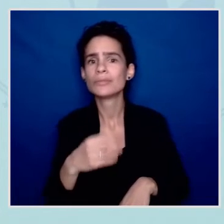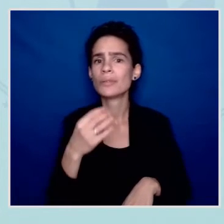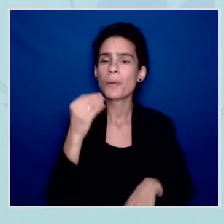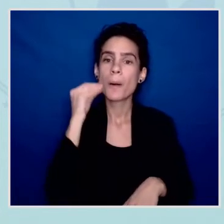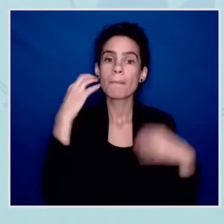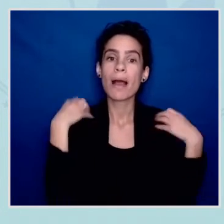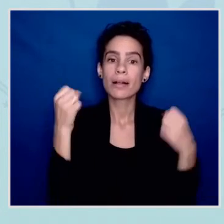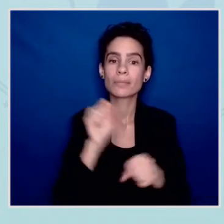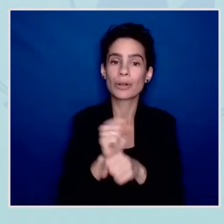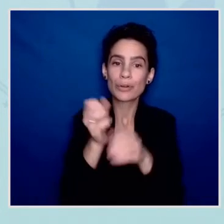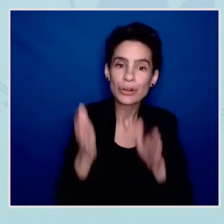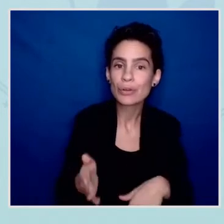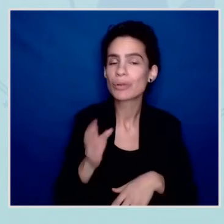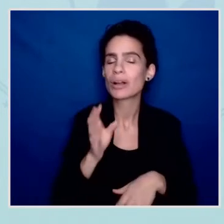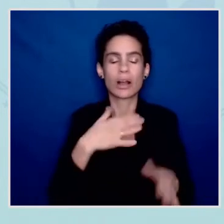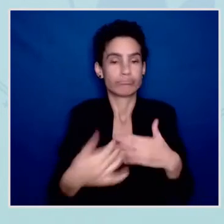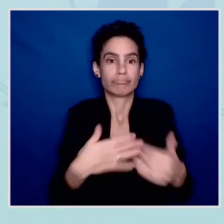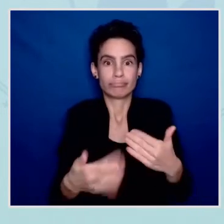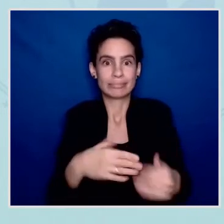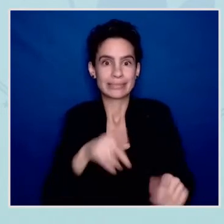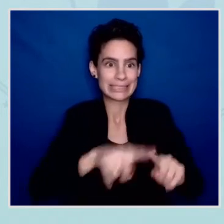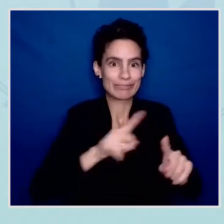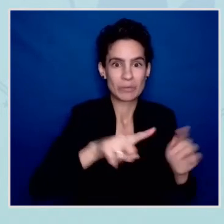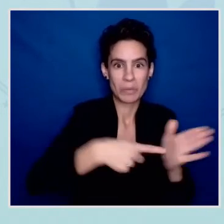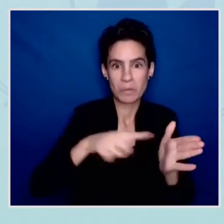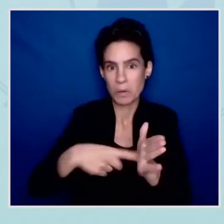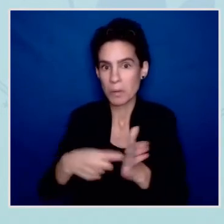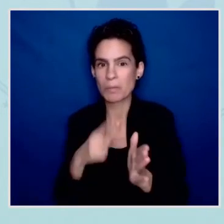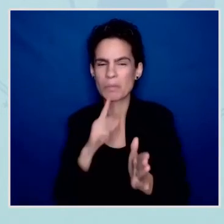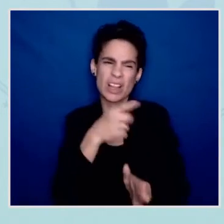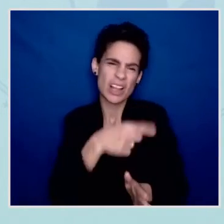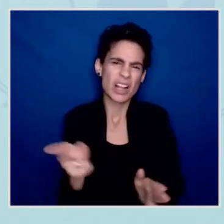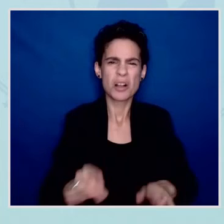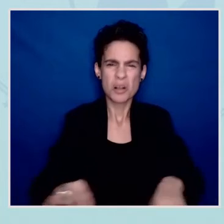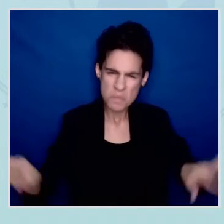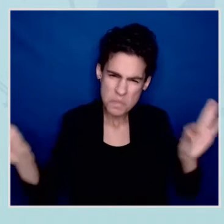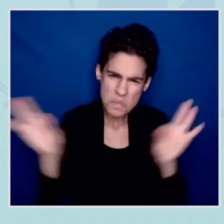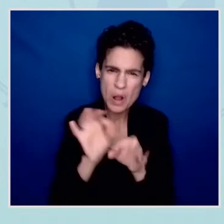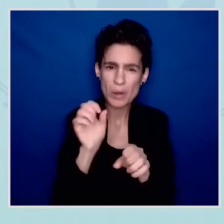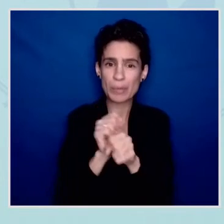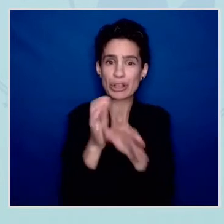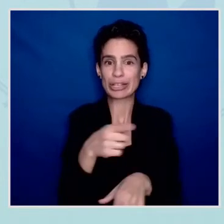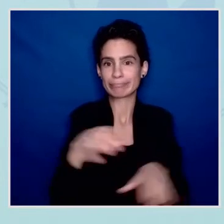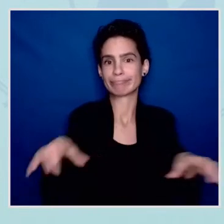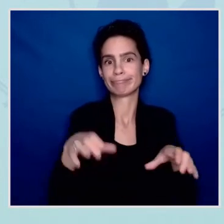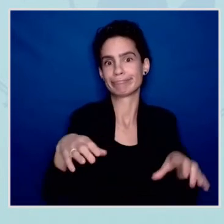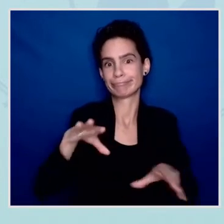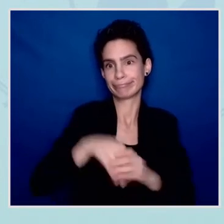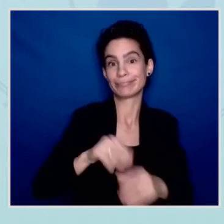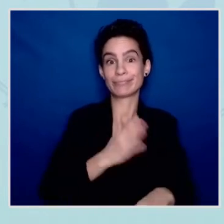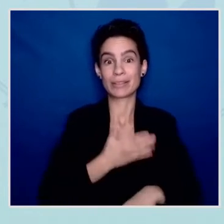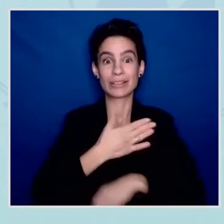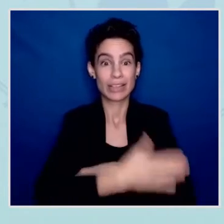EXPERIENCE THAT WHETHER IT'S THE APPRENTICESHIPS OF THE BUILDING TRADES OR THE CAREGIVING SKILLS OF HOME